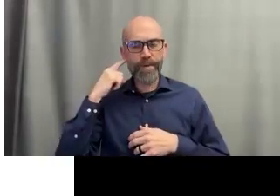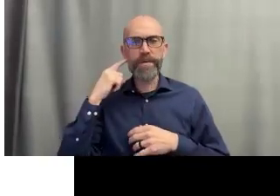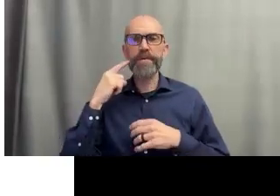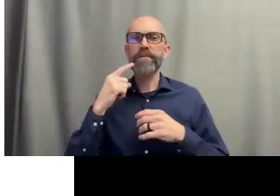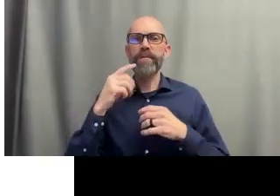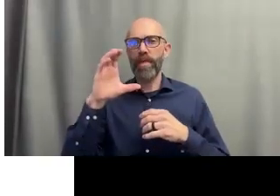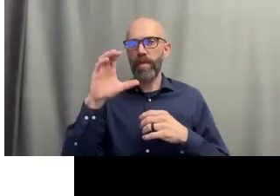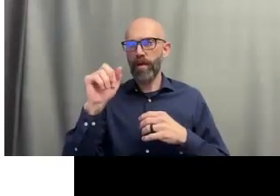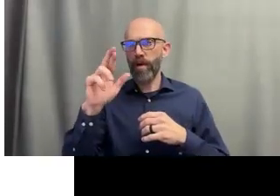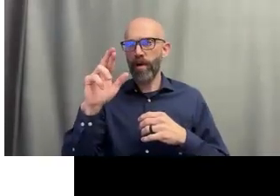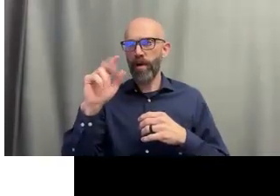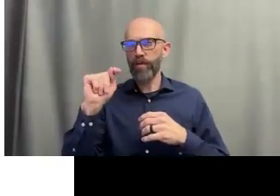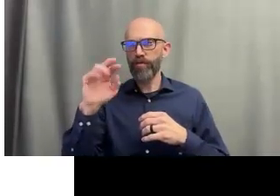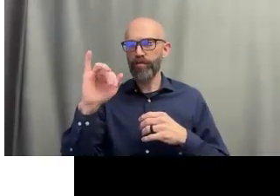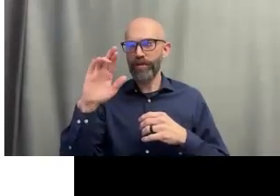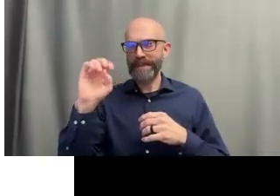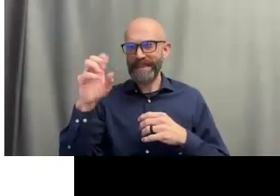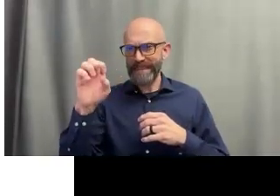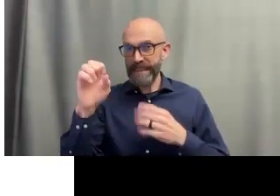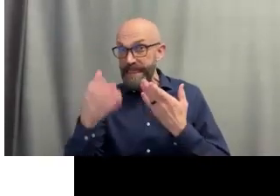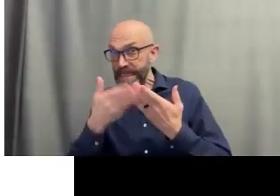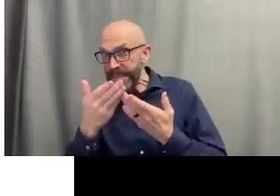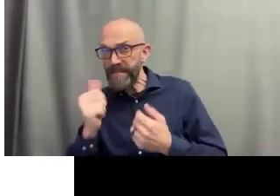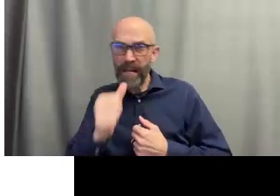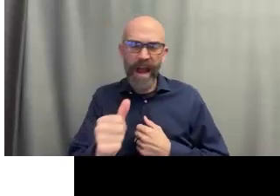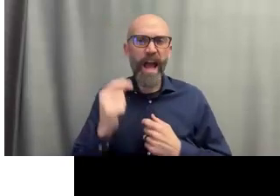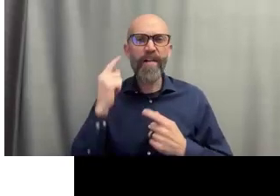are to, to use, but there is, quite a bit of support with a lot of these.